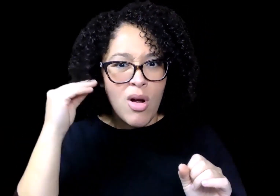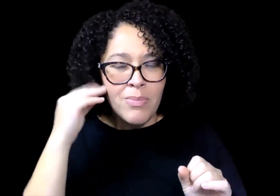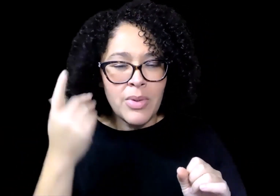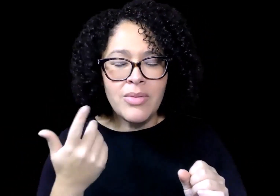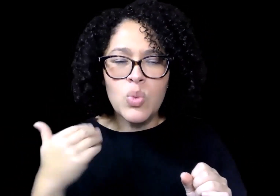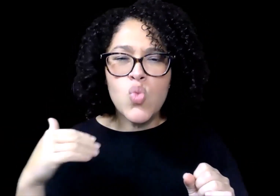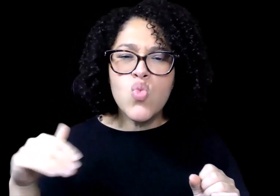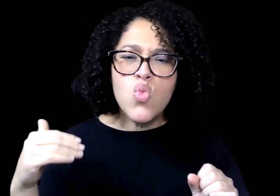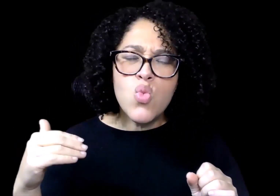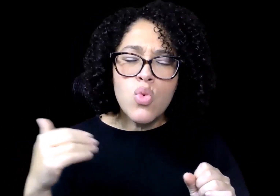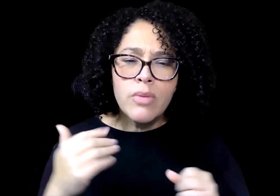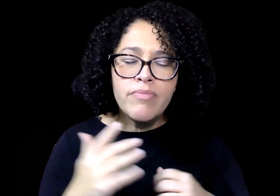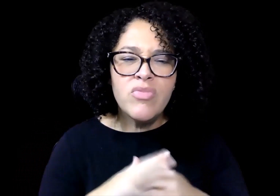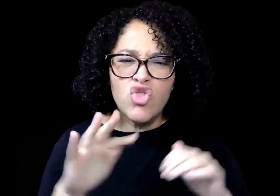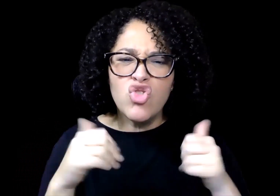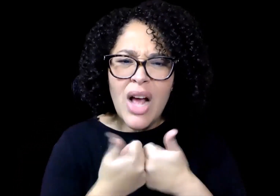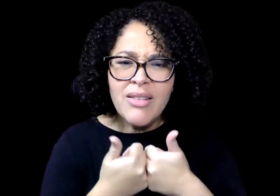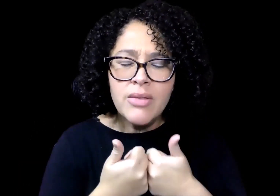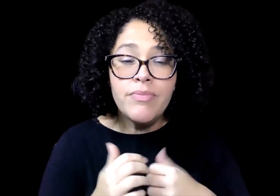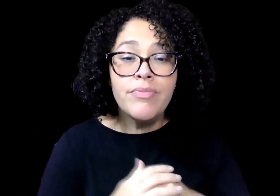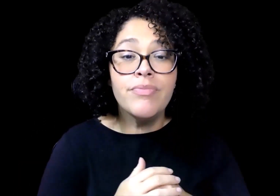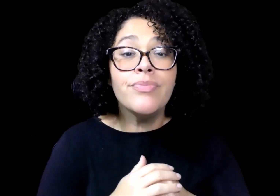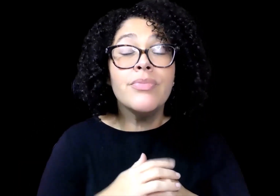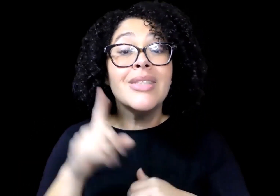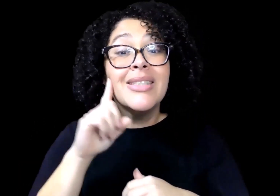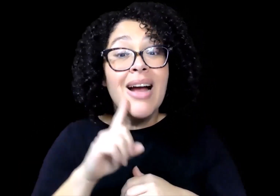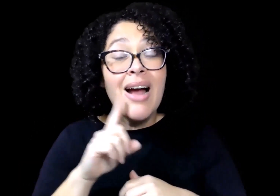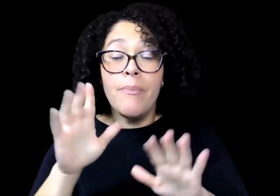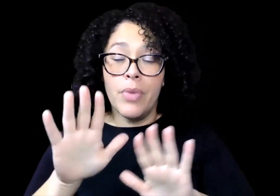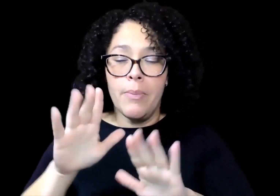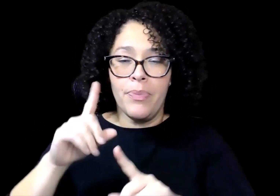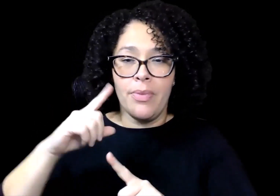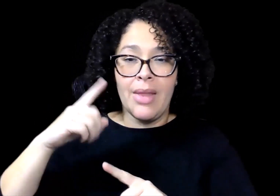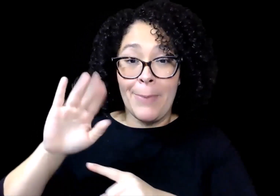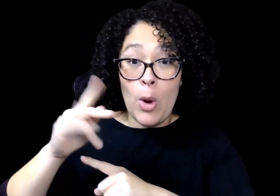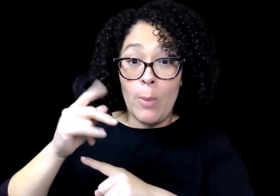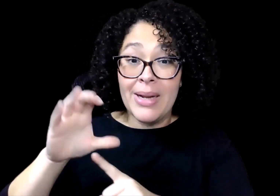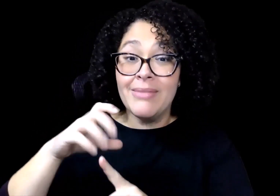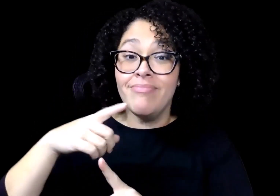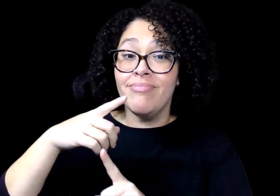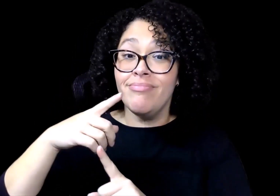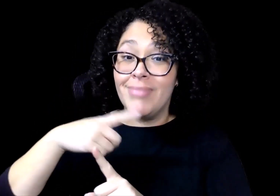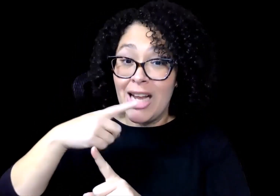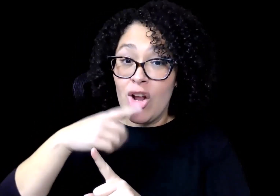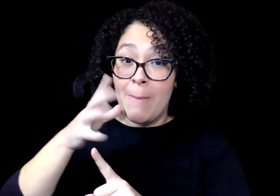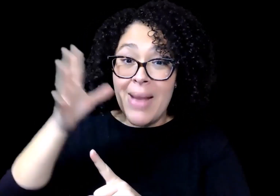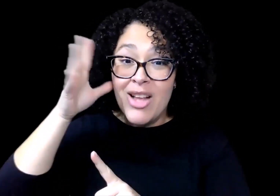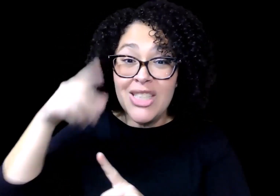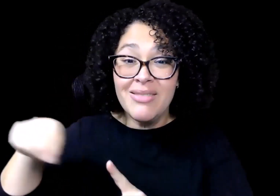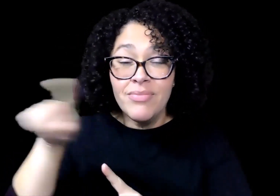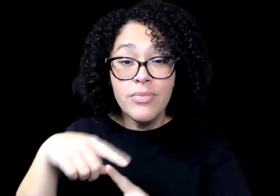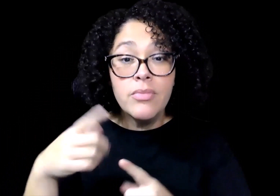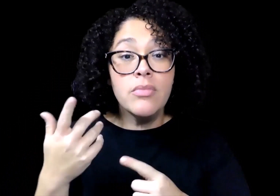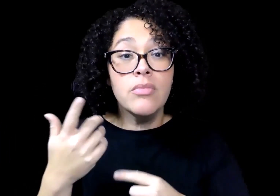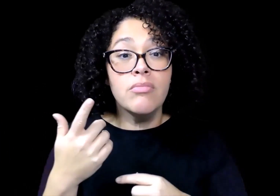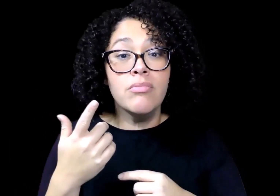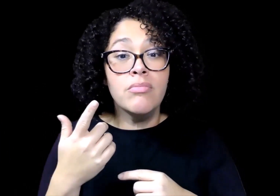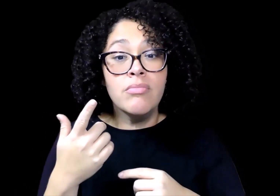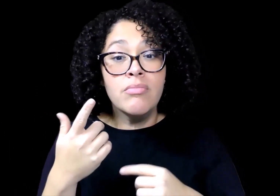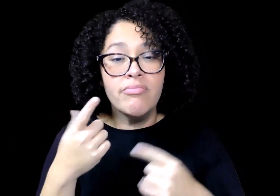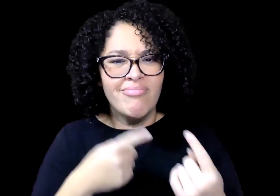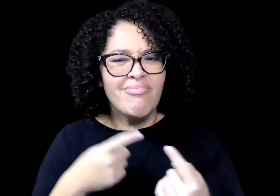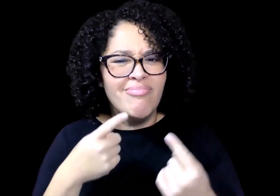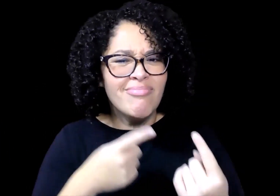families don't know sign language and there they are stuck at home the BIPOC hearing parents are